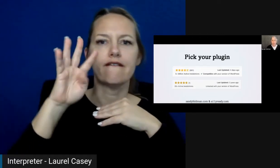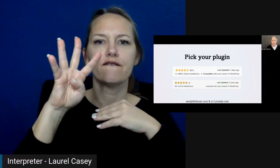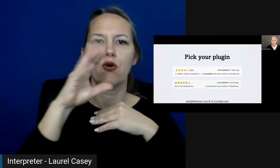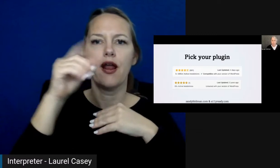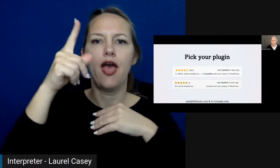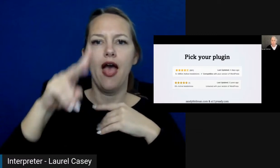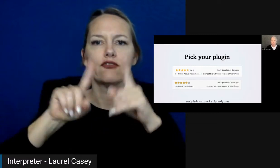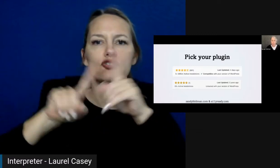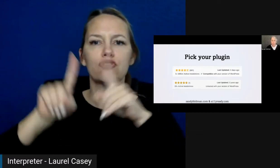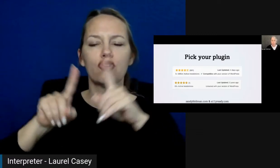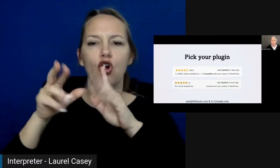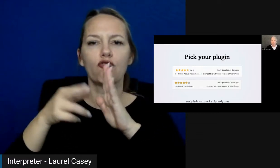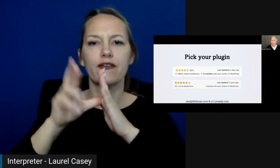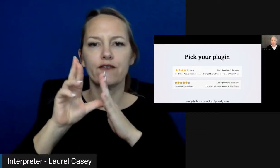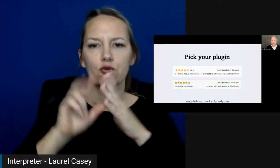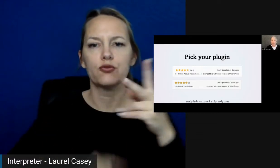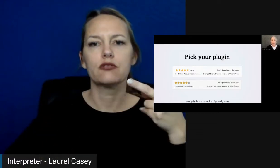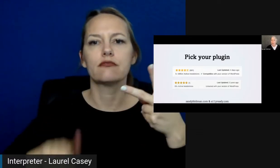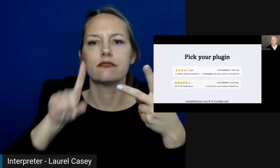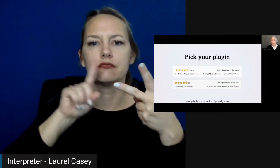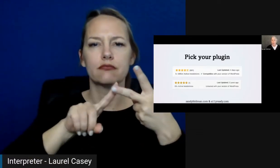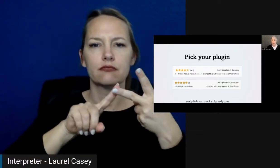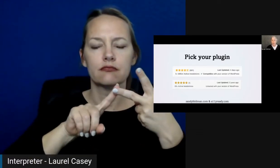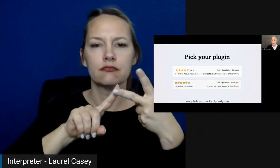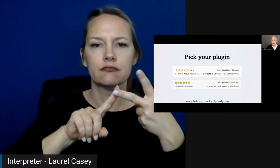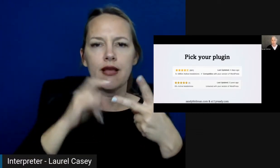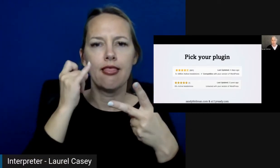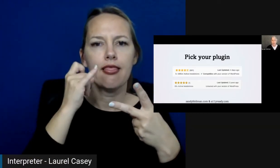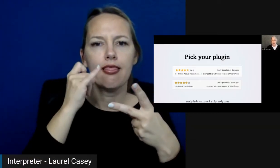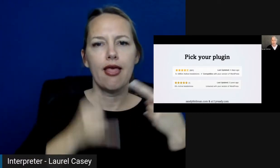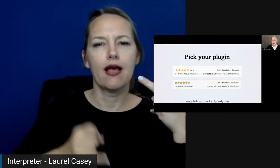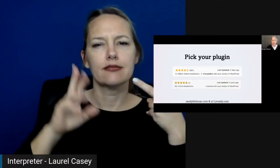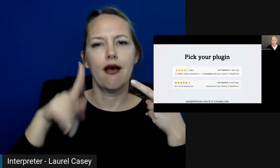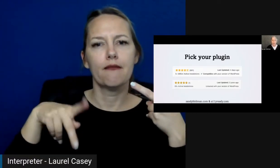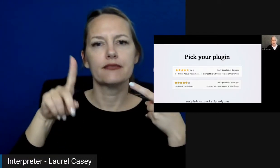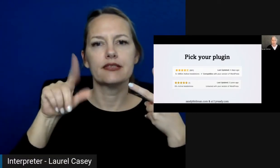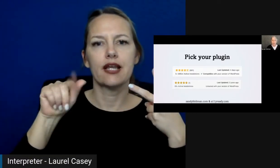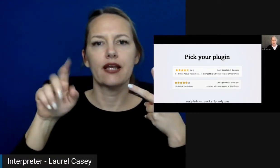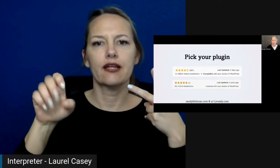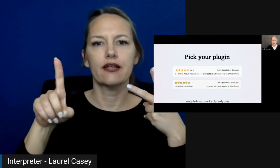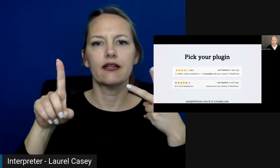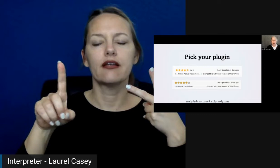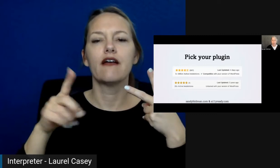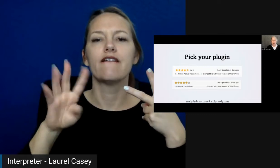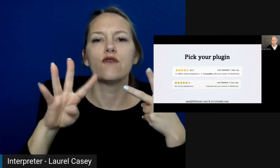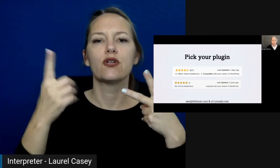The other was last updated four days ago 5 million